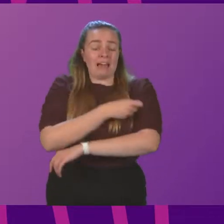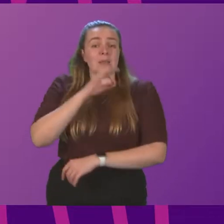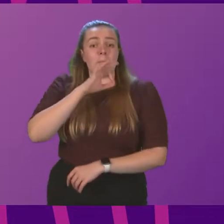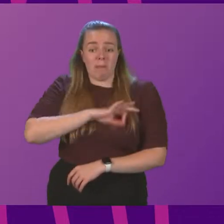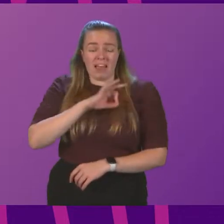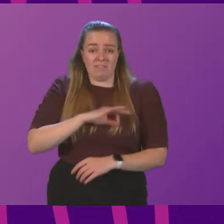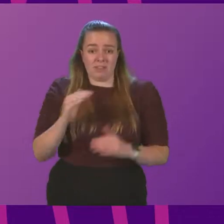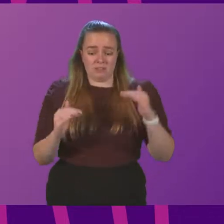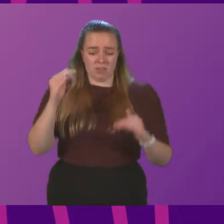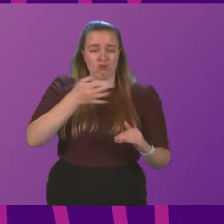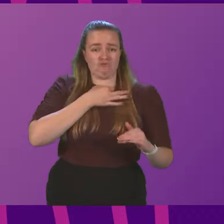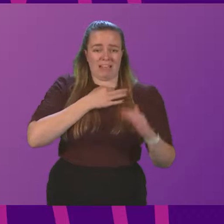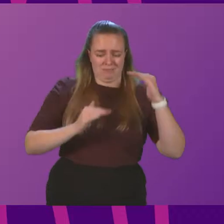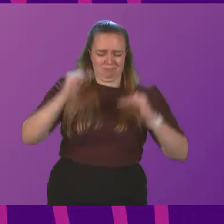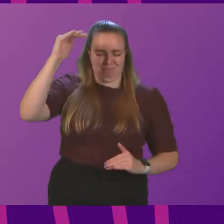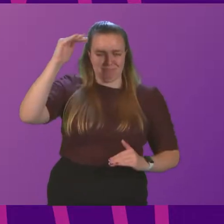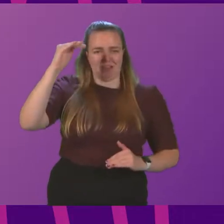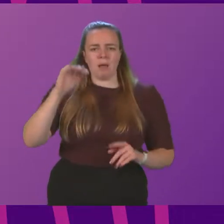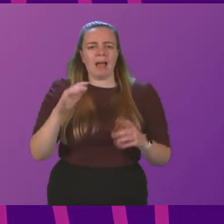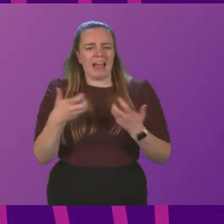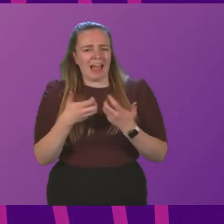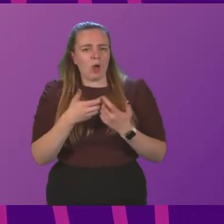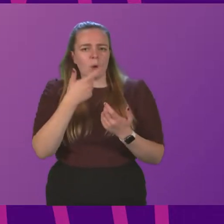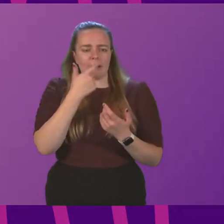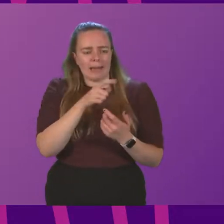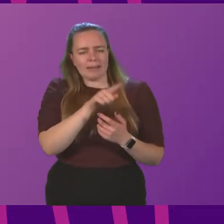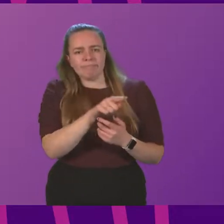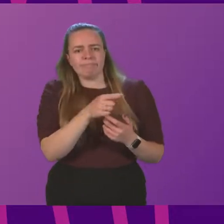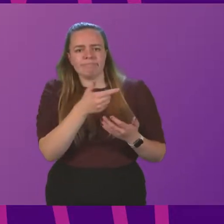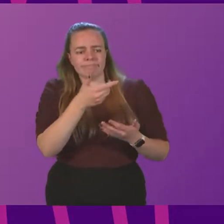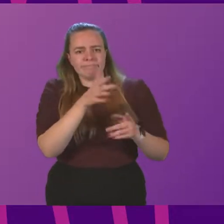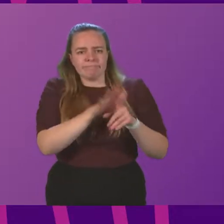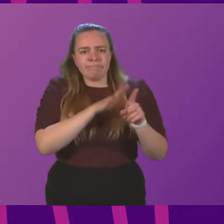the risks, what assurance can the cabinet secretary give that the MHRA